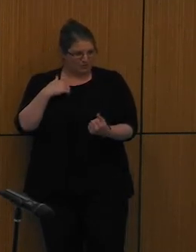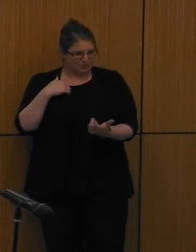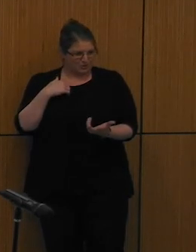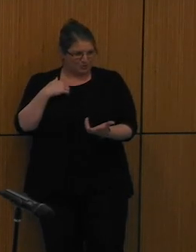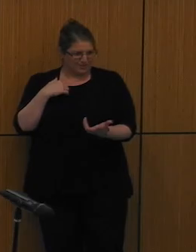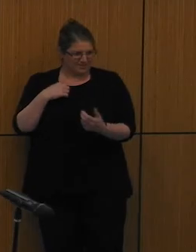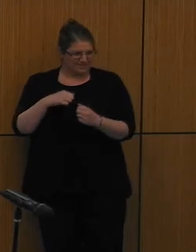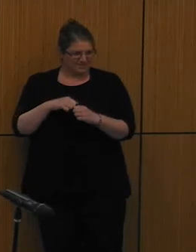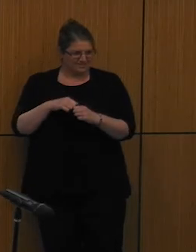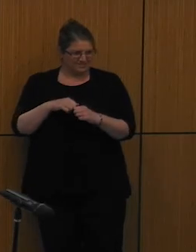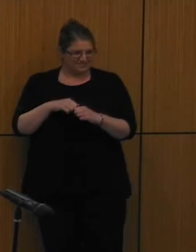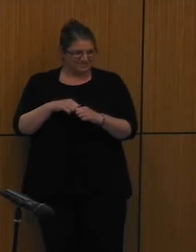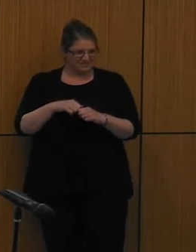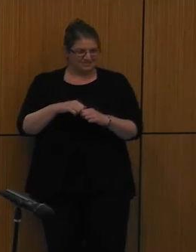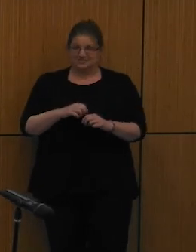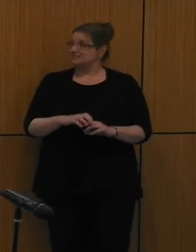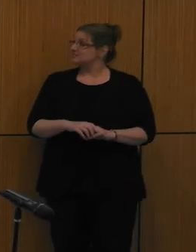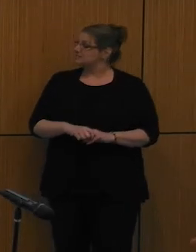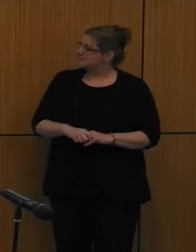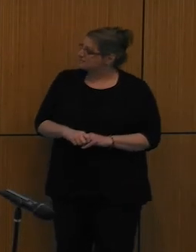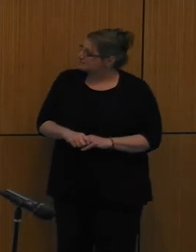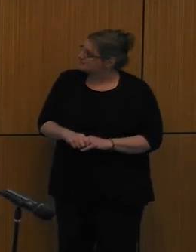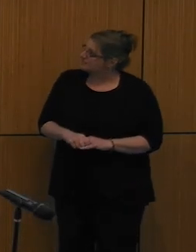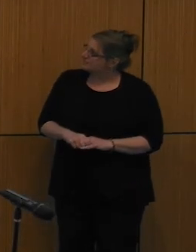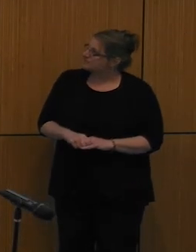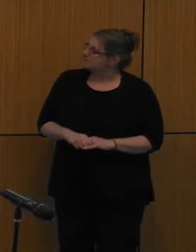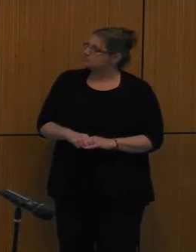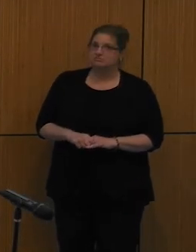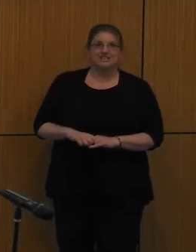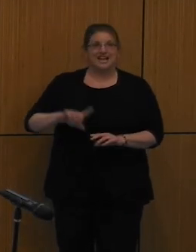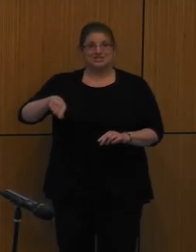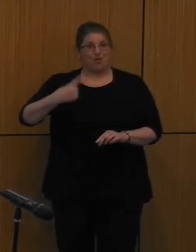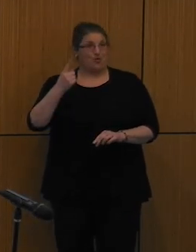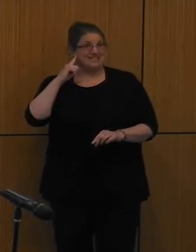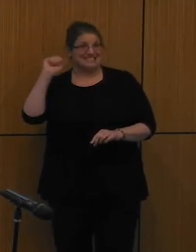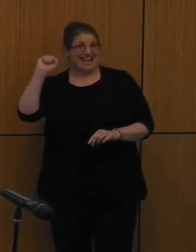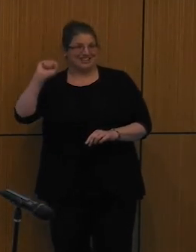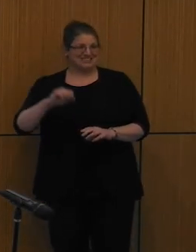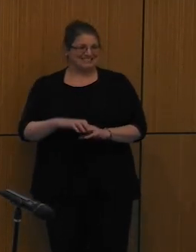Nature exhibits a seemingly endless array of patterns, from the cow spots to the snot.